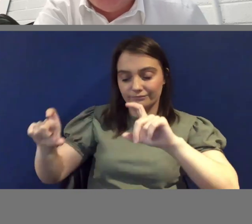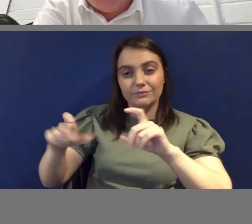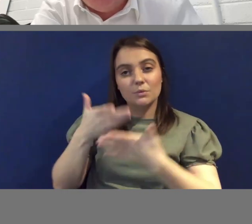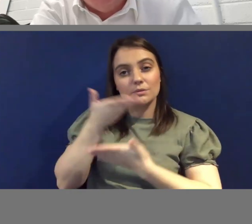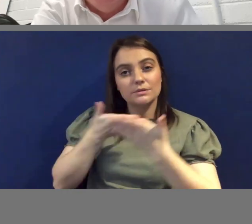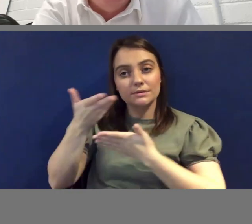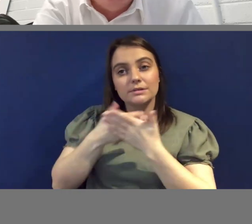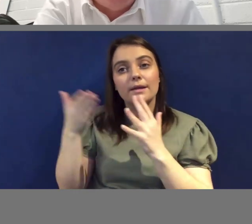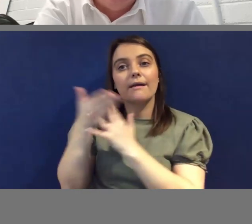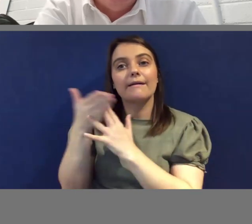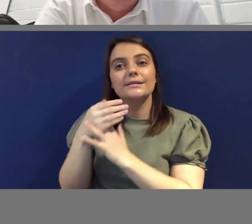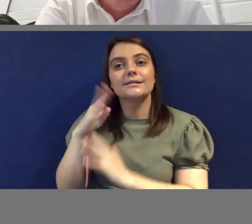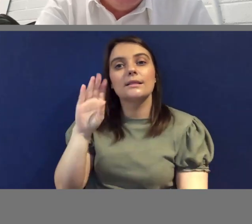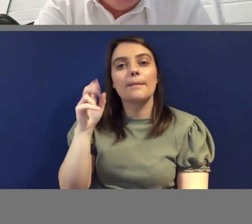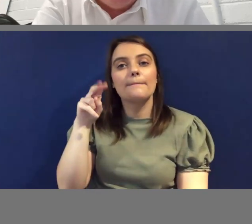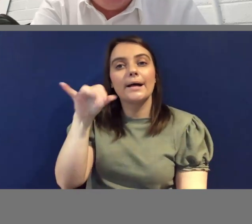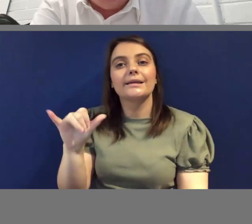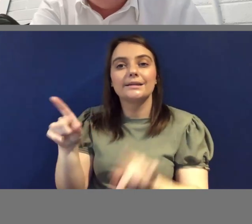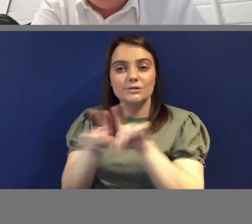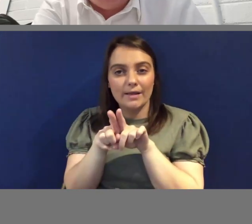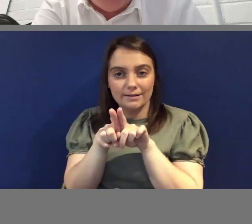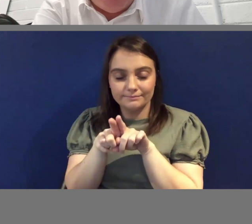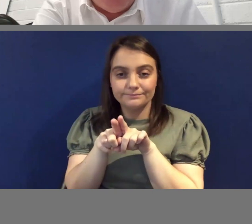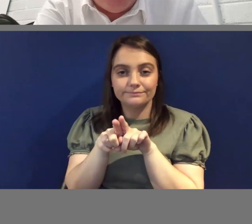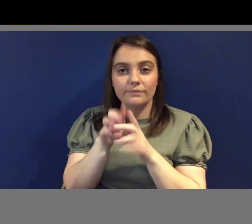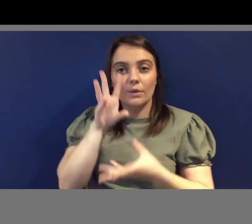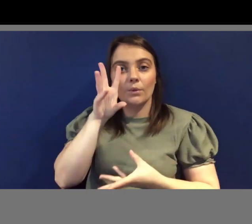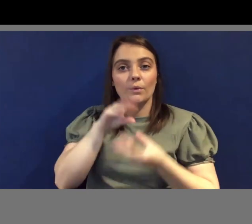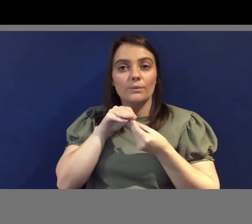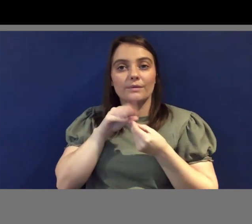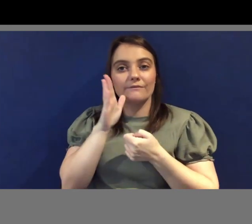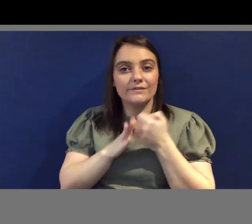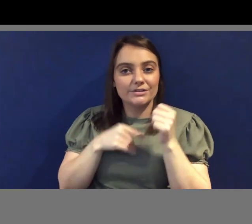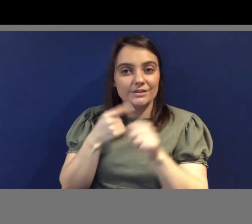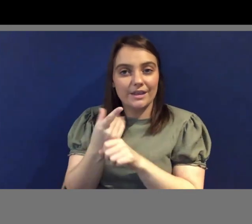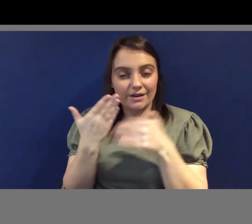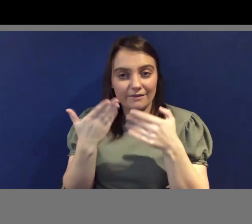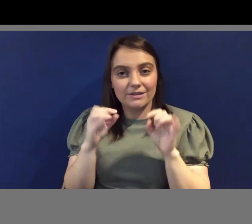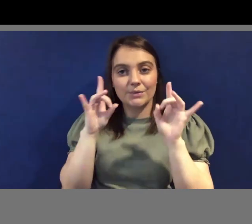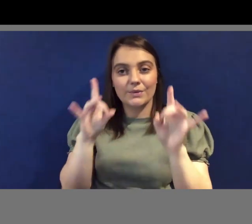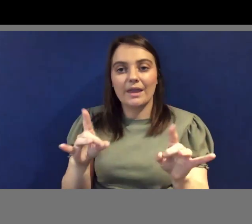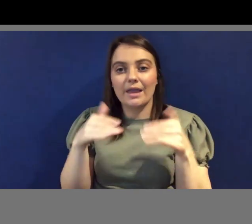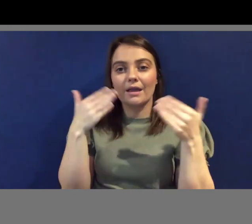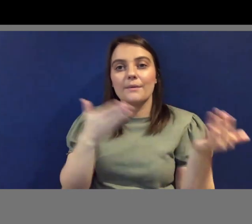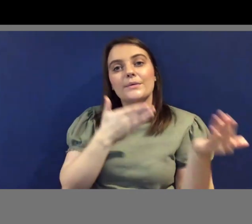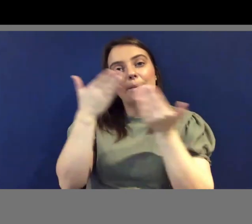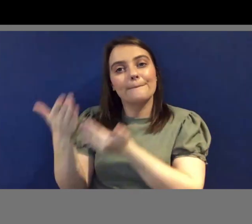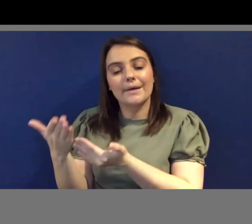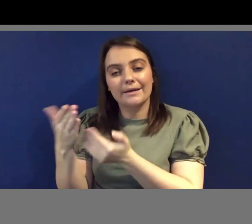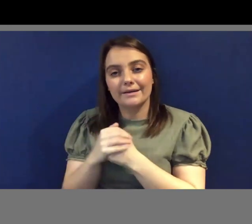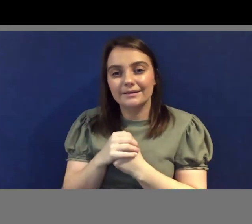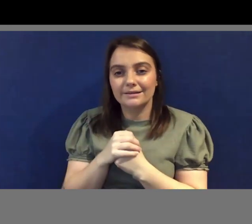out onto balconies so I'm going to stop there if that's okay and I'm going to hand back to Ghinlon